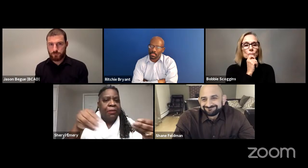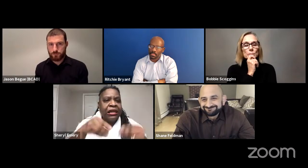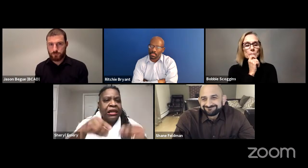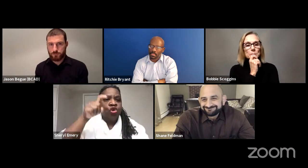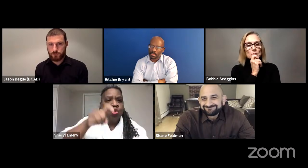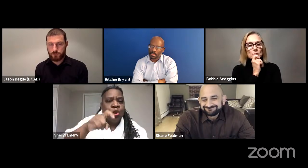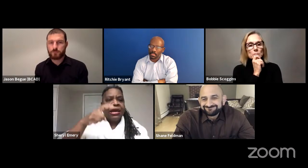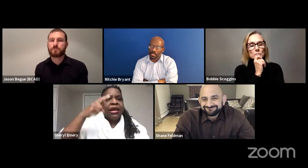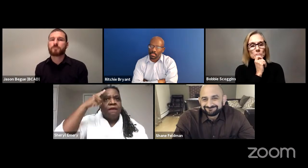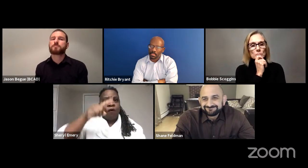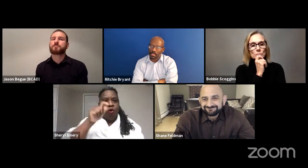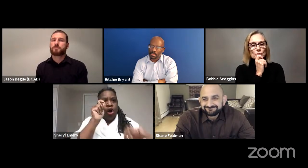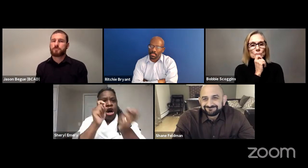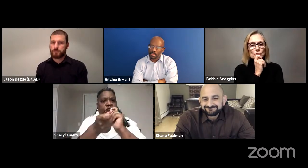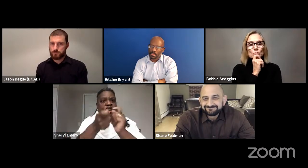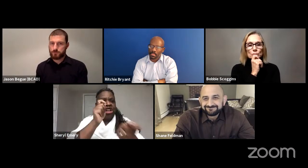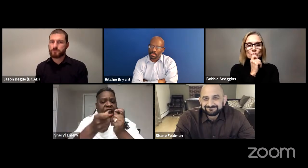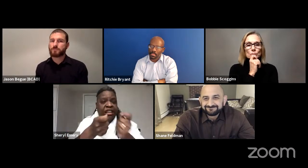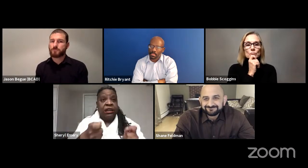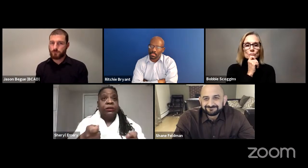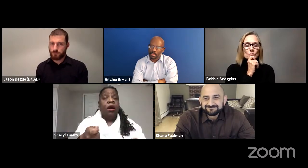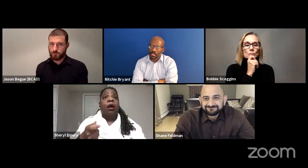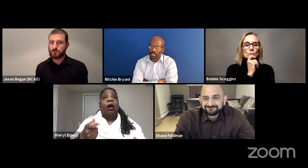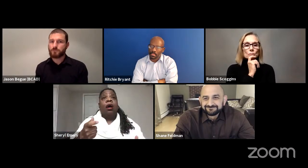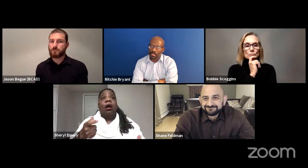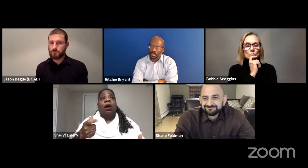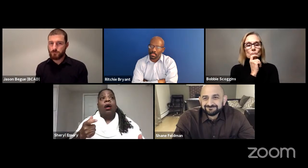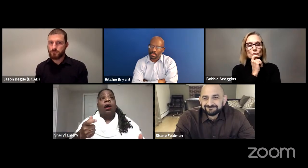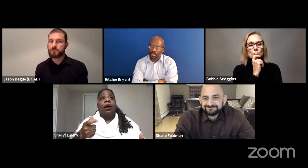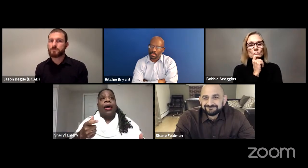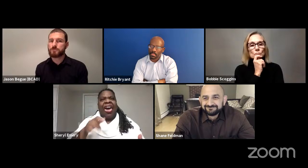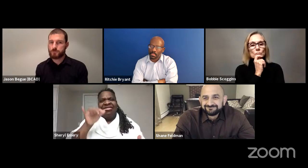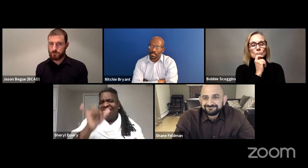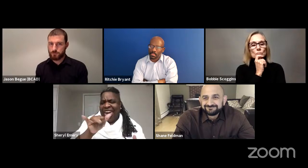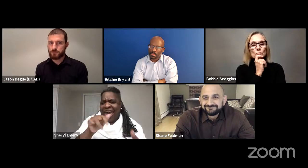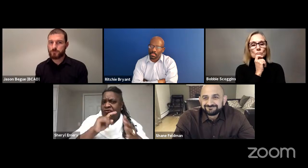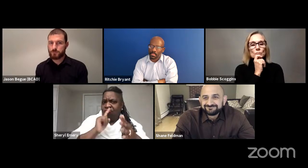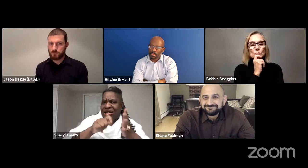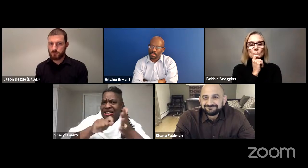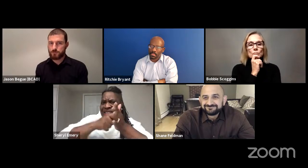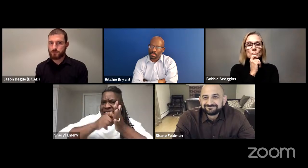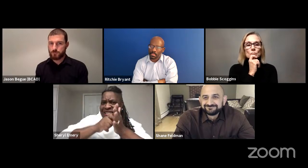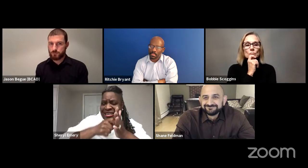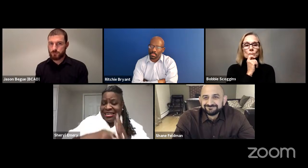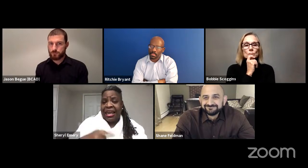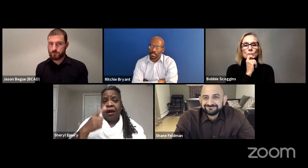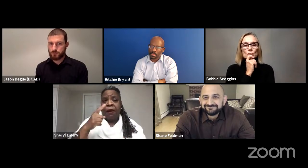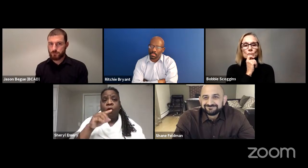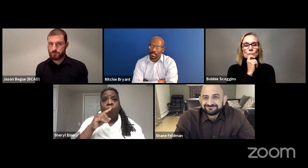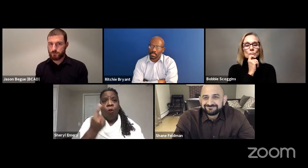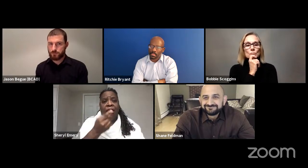doesn't allow for the flexibility that you may need for future changes and edits. And